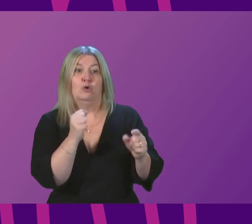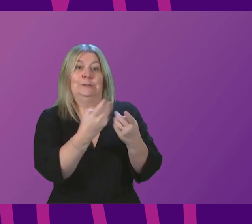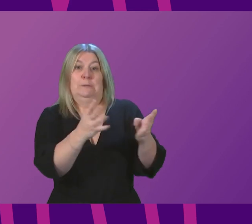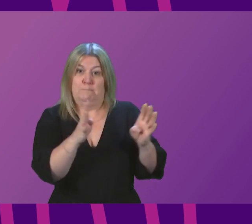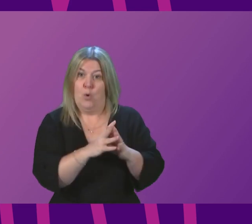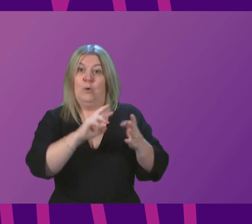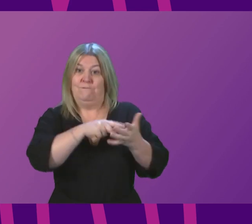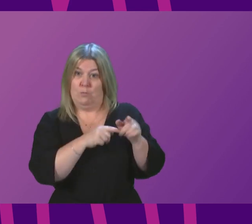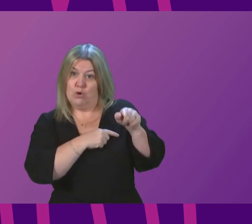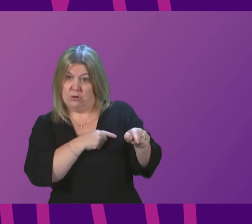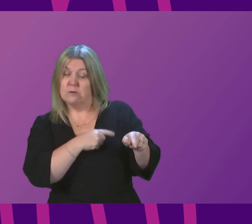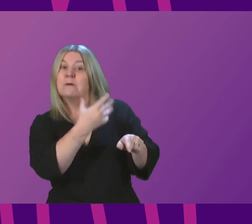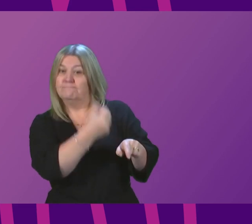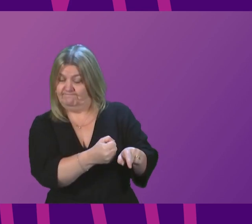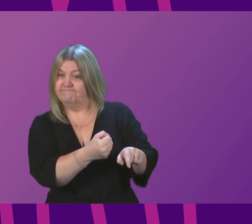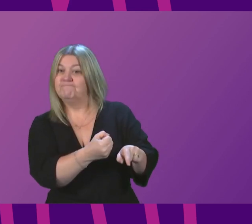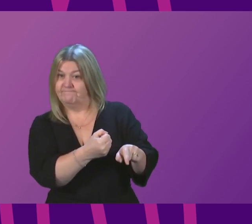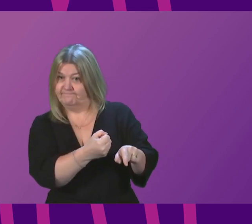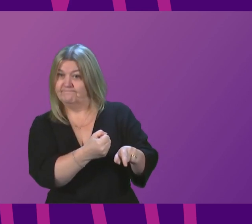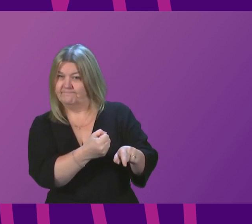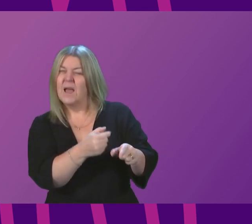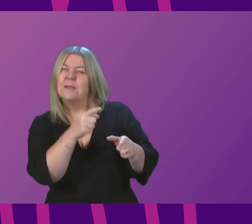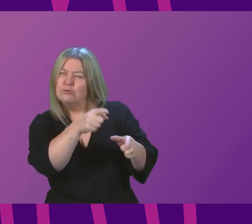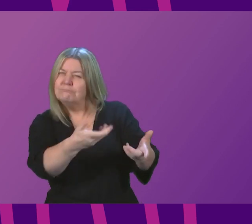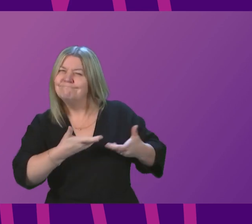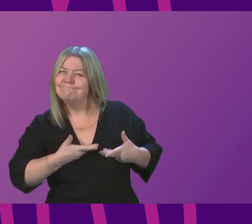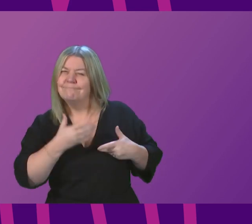has cited to me before in the context of the Queen Elizabeth university hospital.